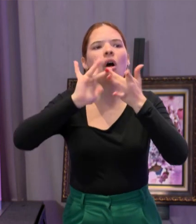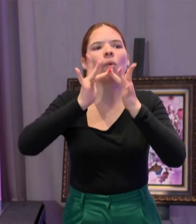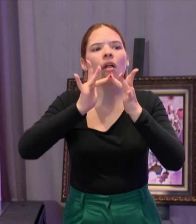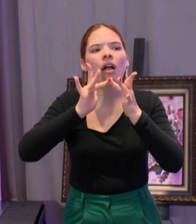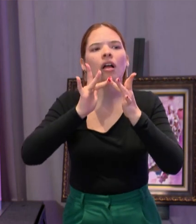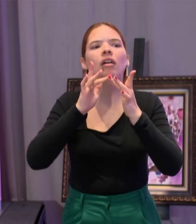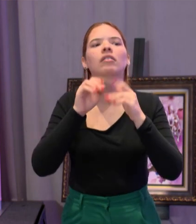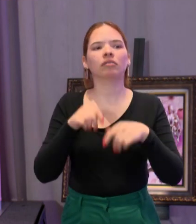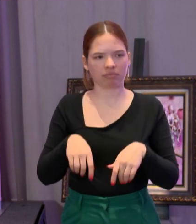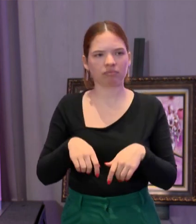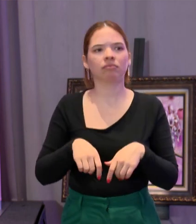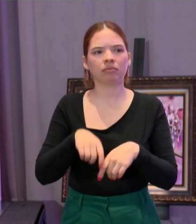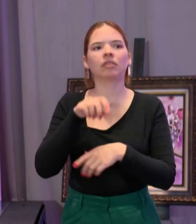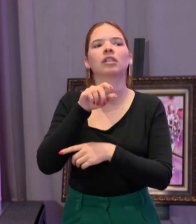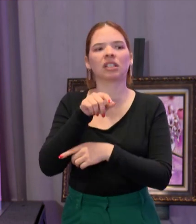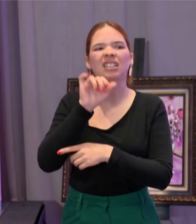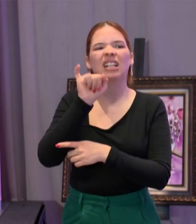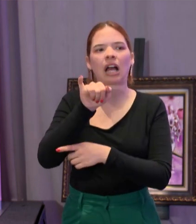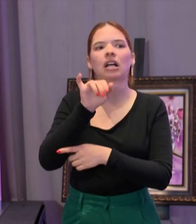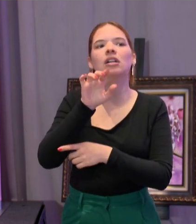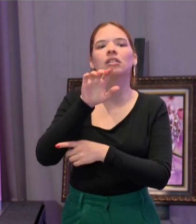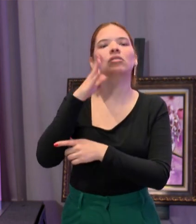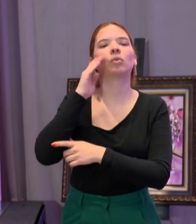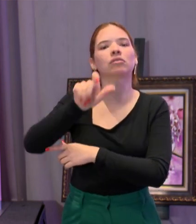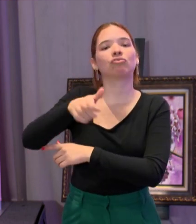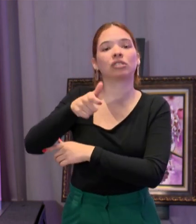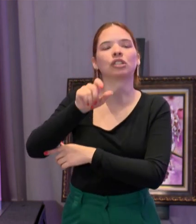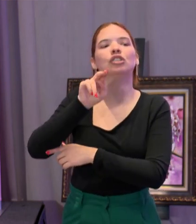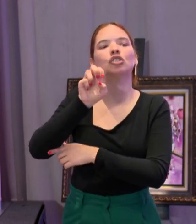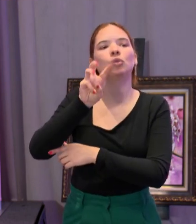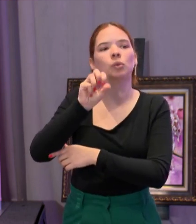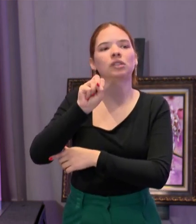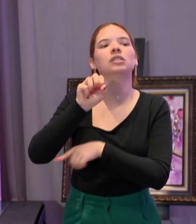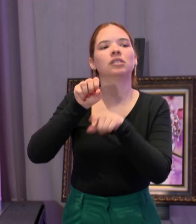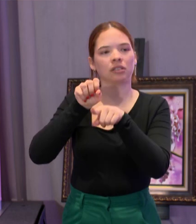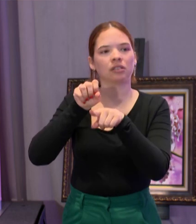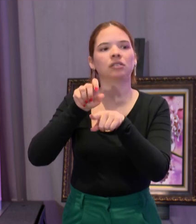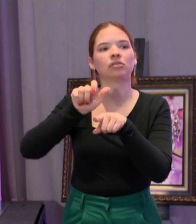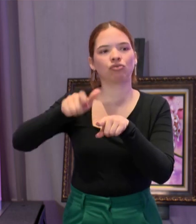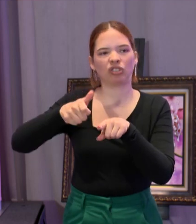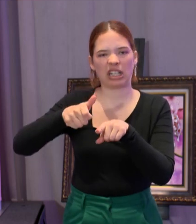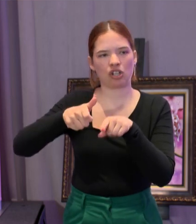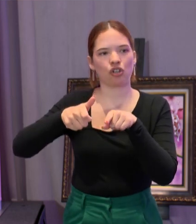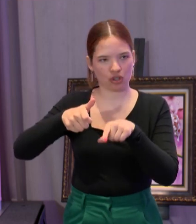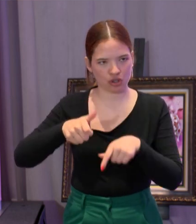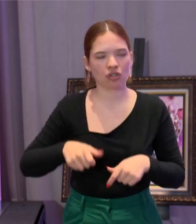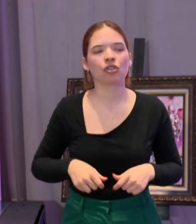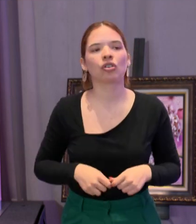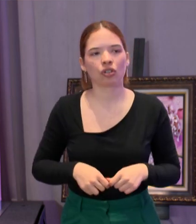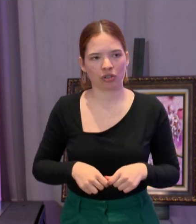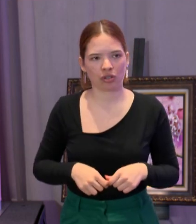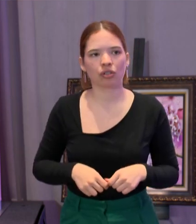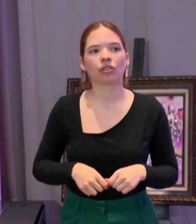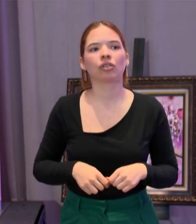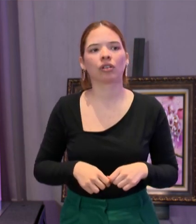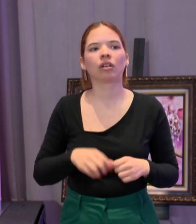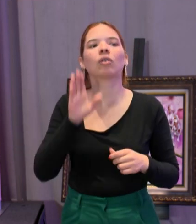ON WJLA 7 NEWS STARTING APRIL 22nd. GIO BENITEZ OF GOOD MORNING